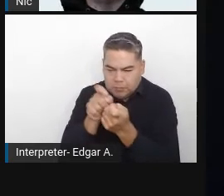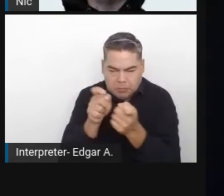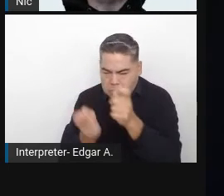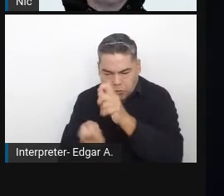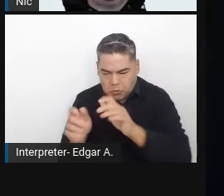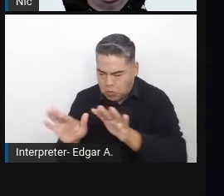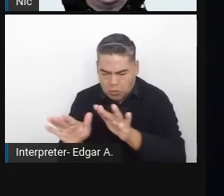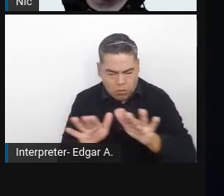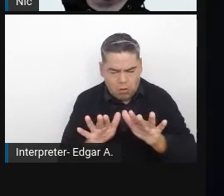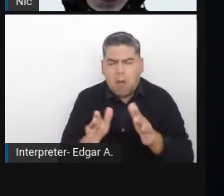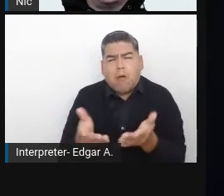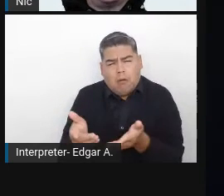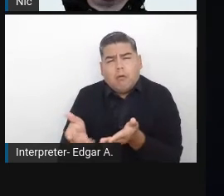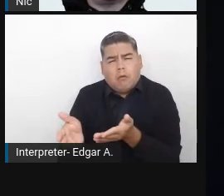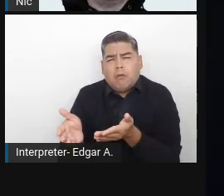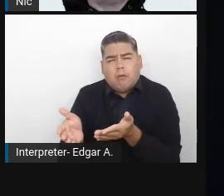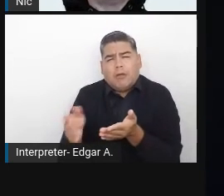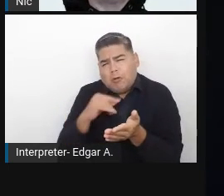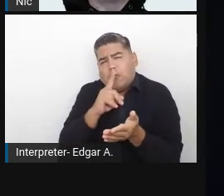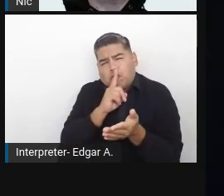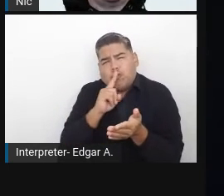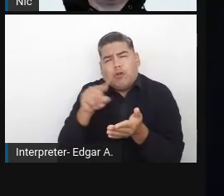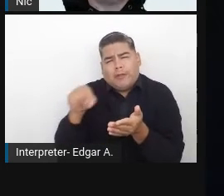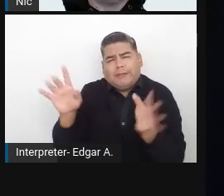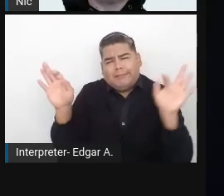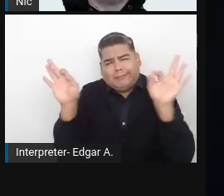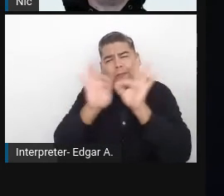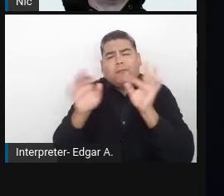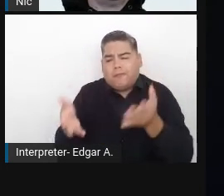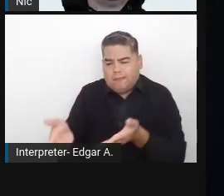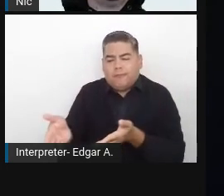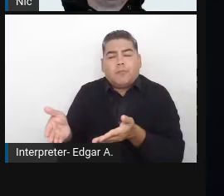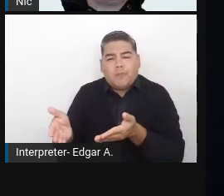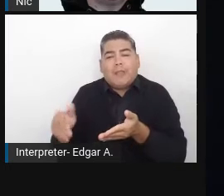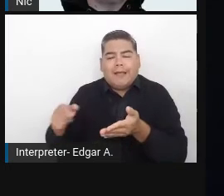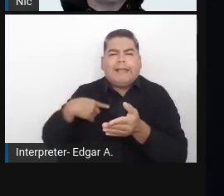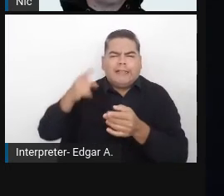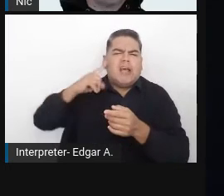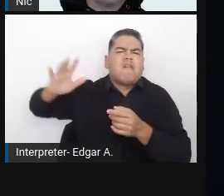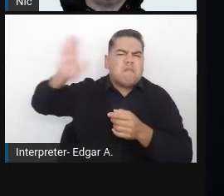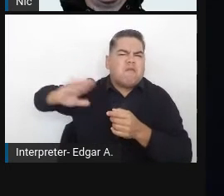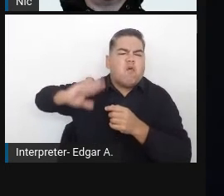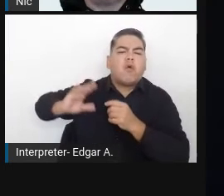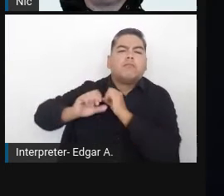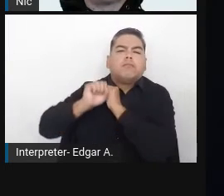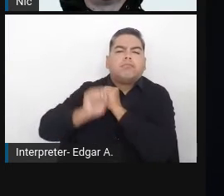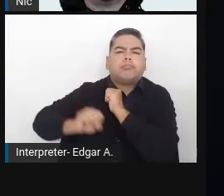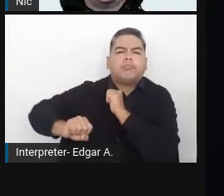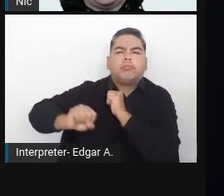Sure, I spoke about disabled folks and how we use the web, but I didn't lead with that.